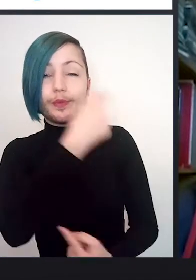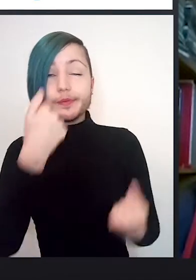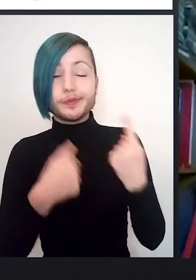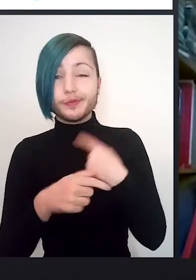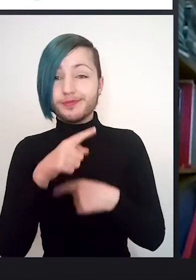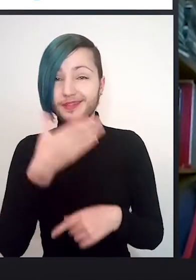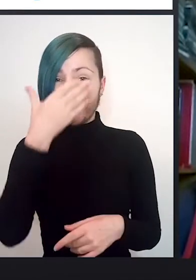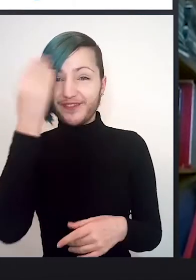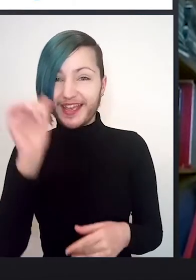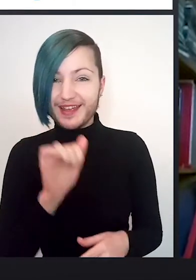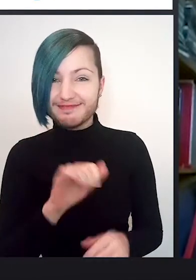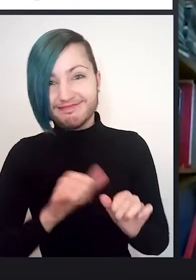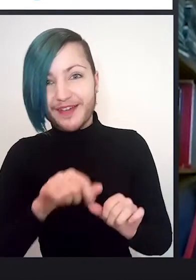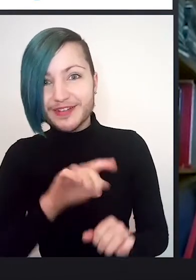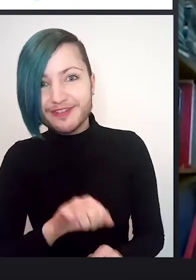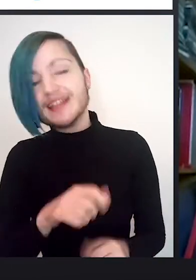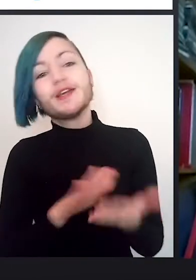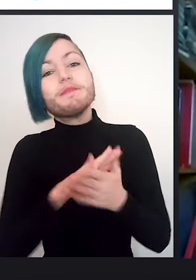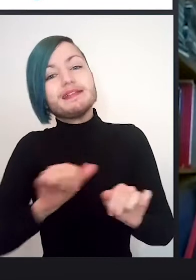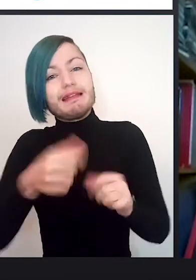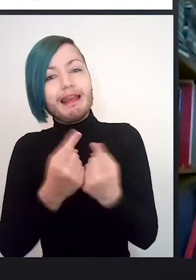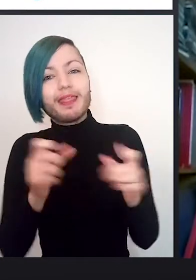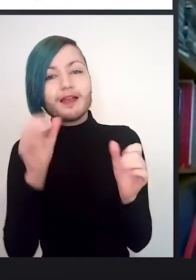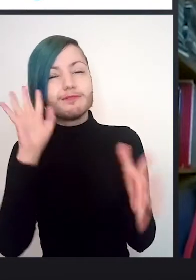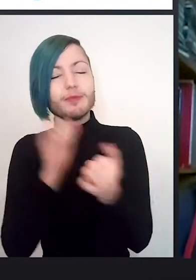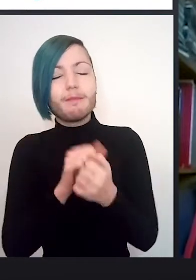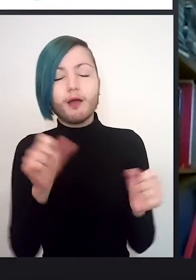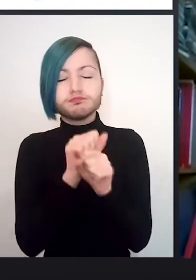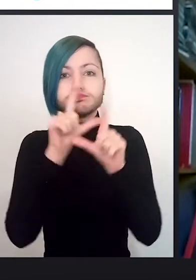and probably the next thing you remember I hope is that you're coming around in recovery.